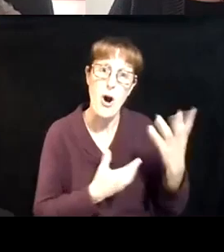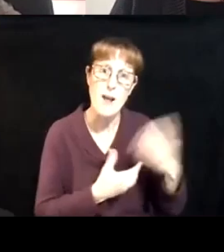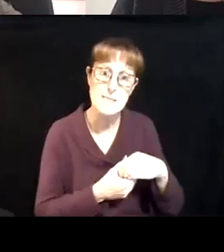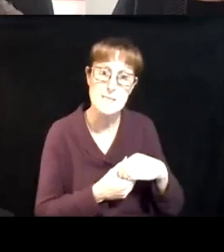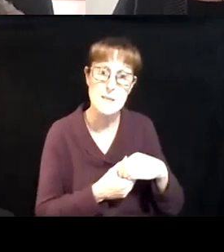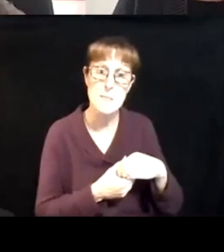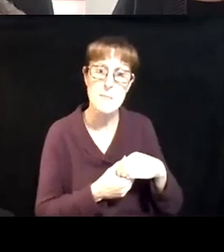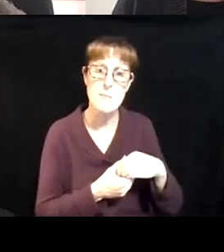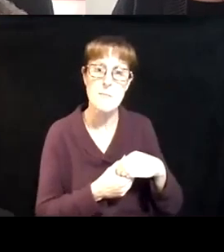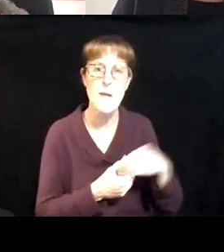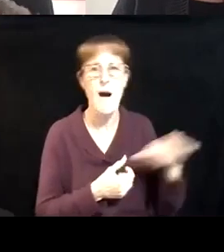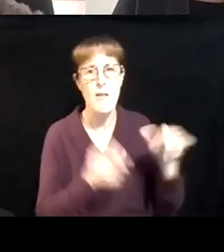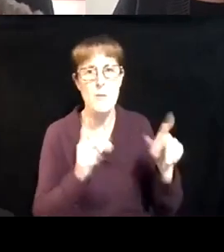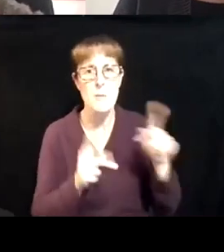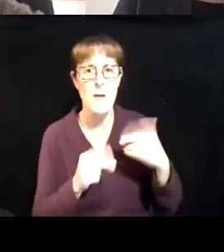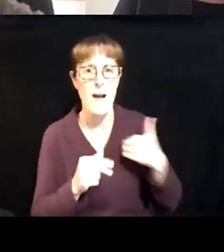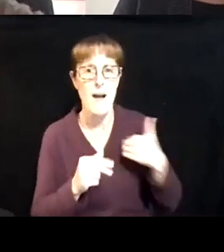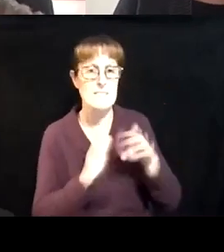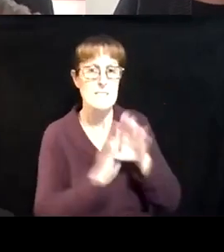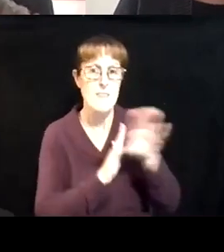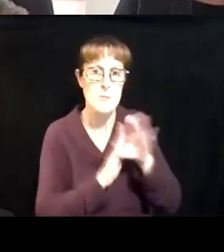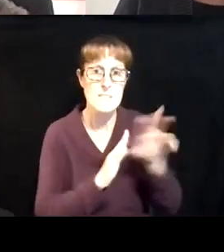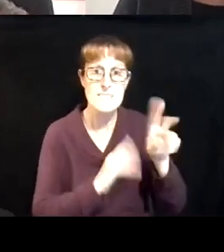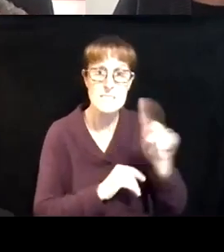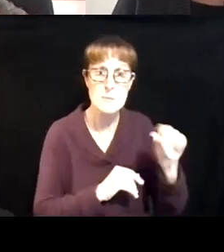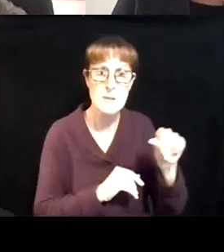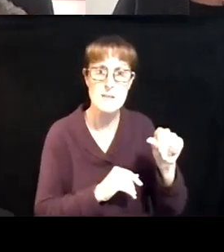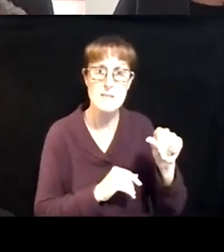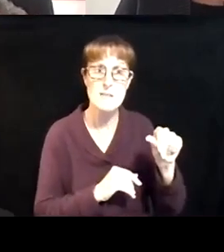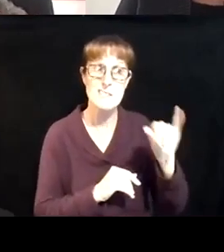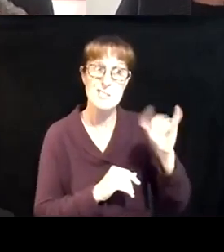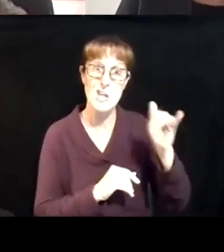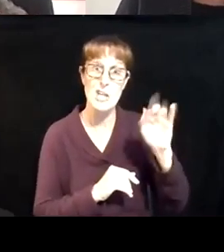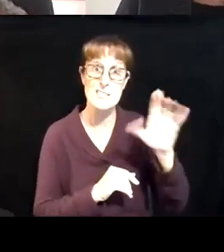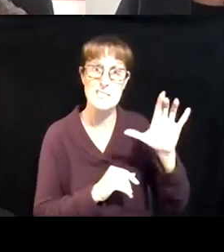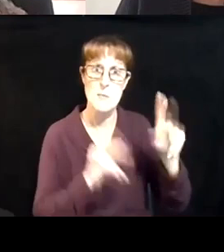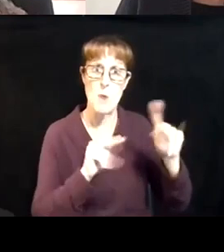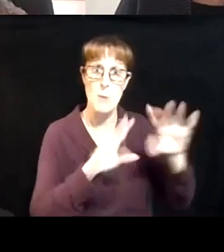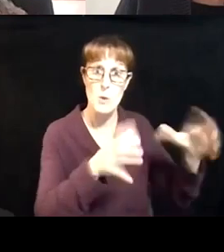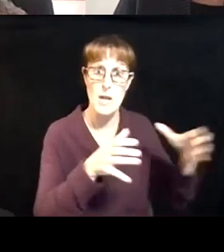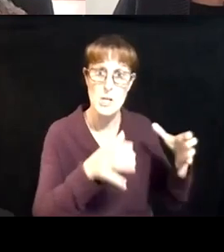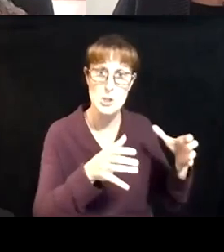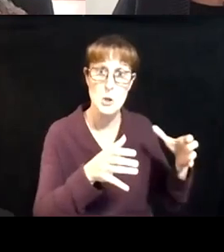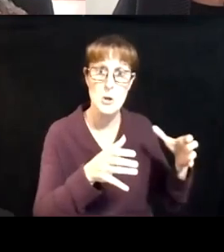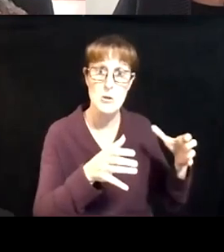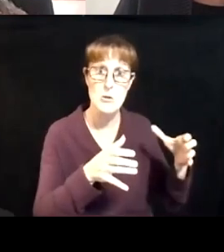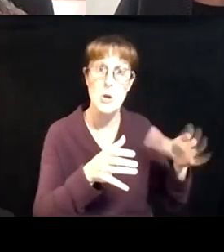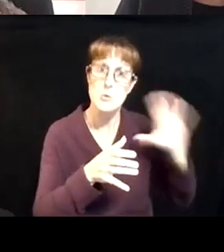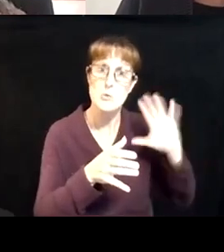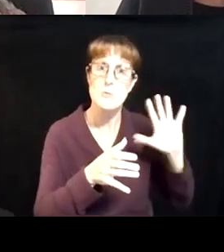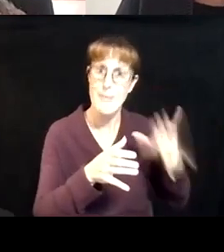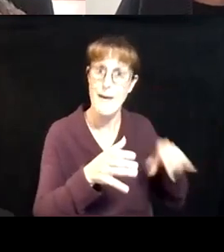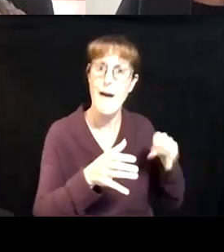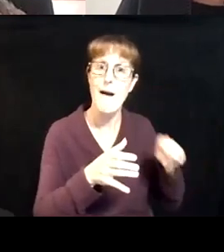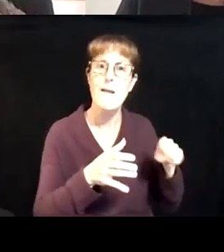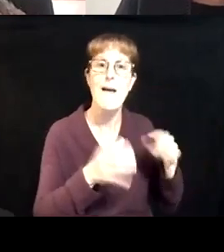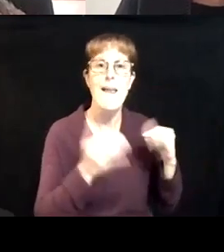But now their population is really changing and they recruit mostly people